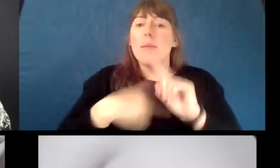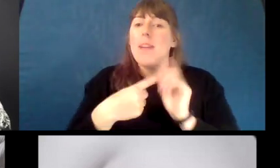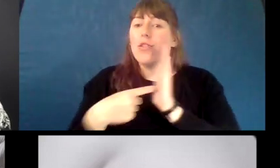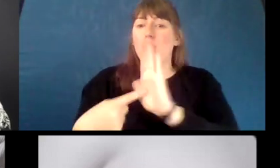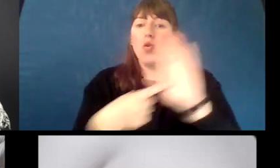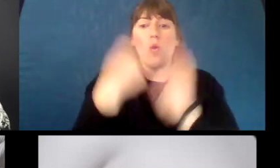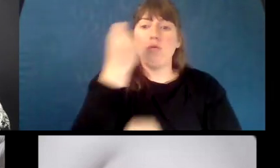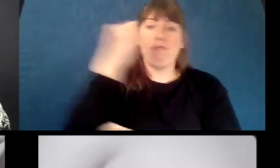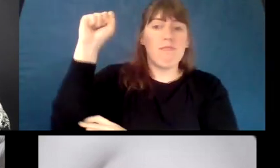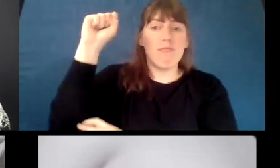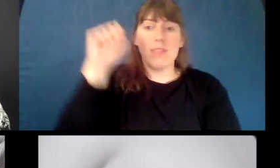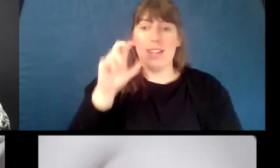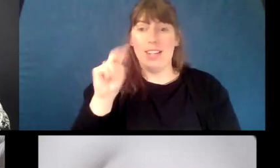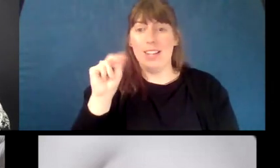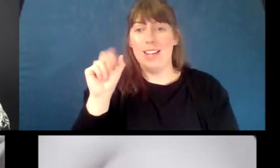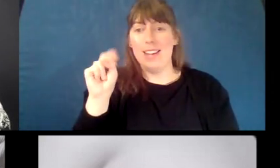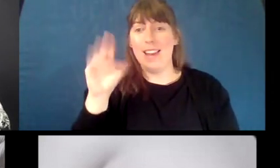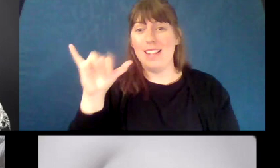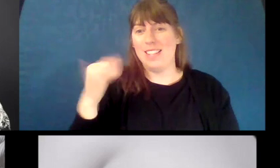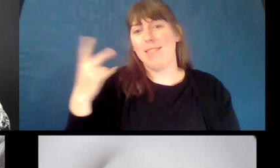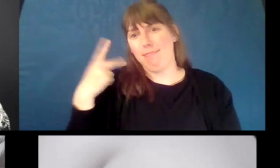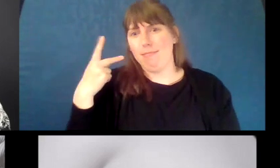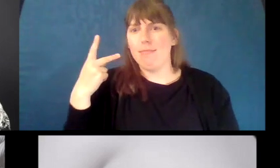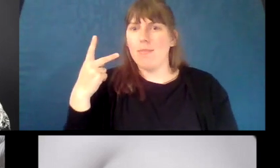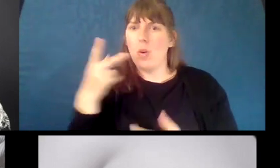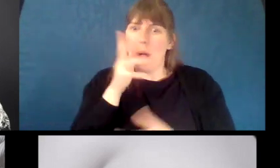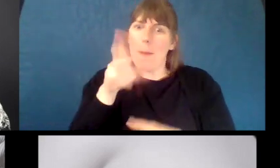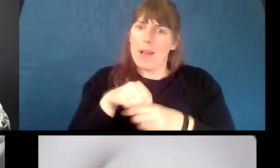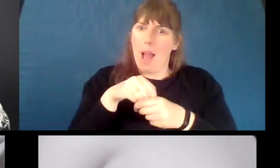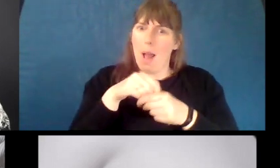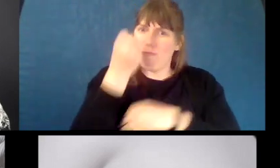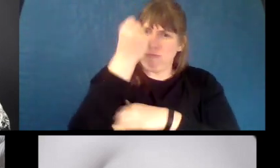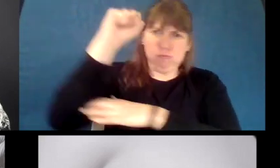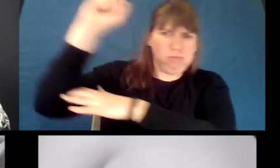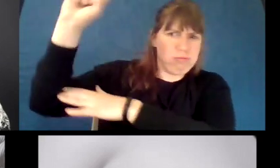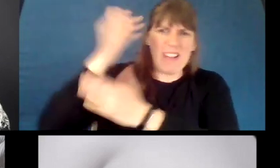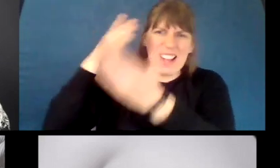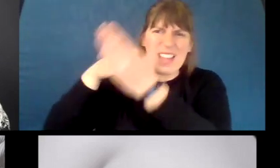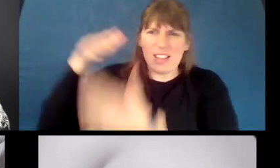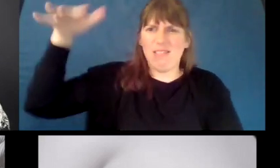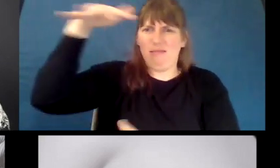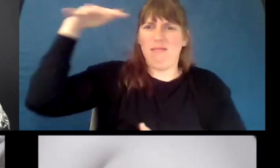that Nancy and I become a part of in this world, because touch is forbidden,